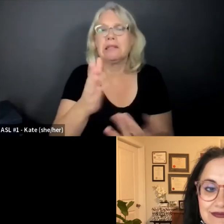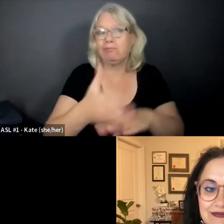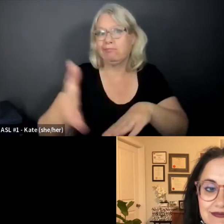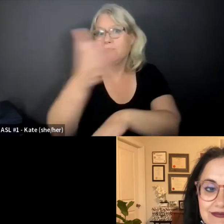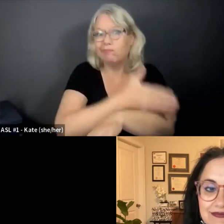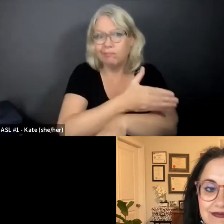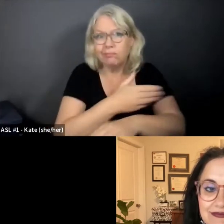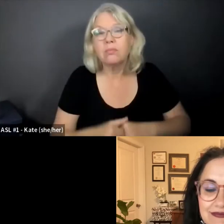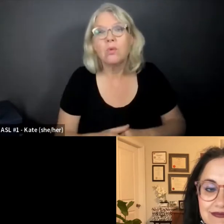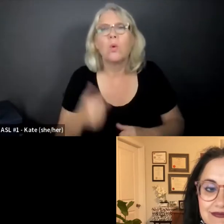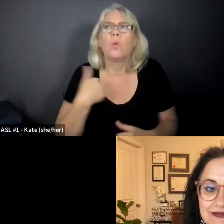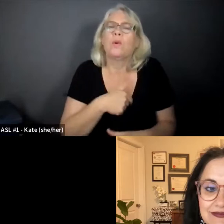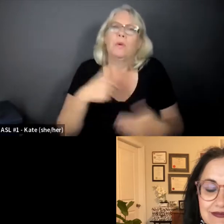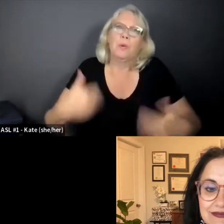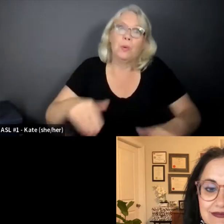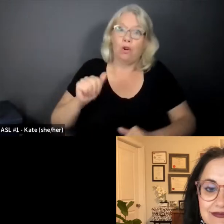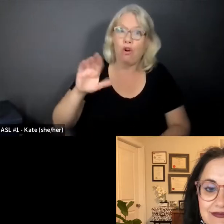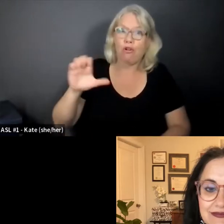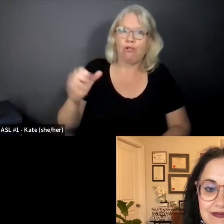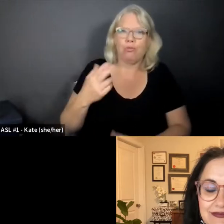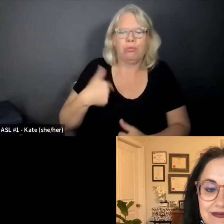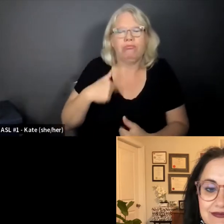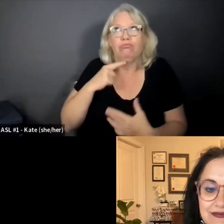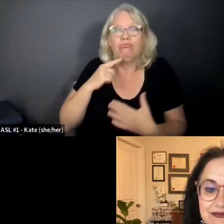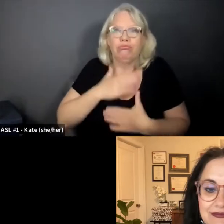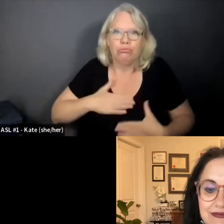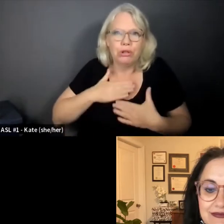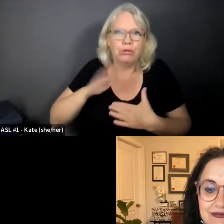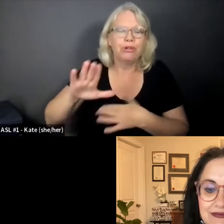THE PANDEMIC AND HER ROLE AS CHIEF COMMISSIONER.